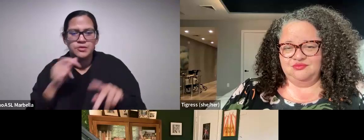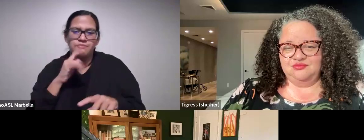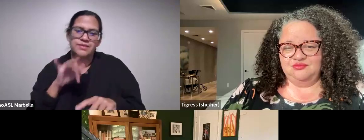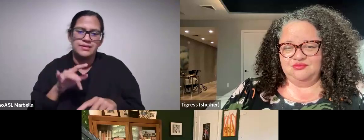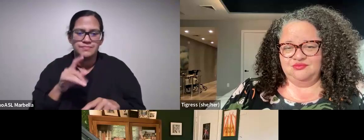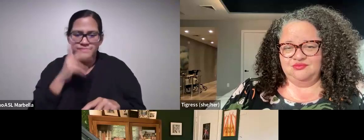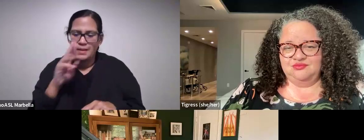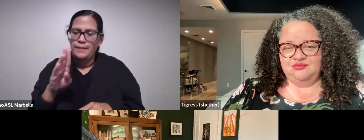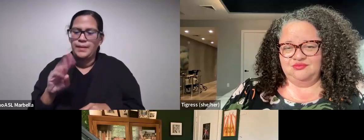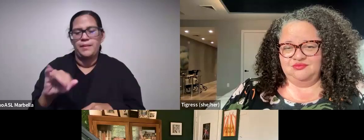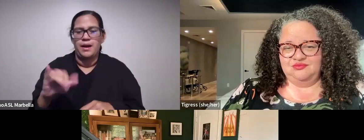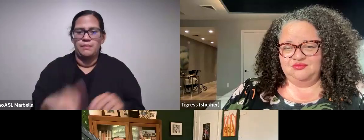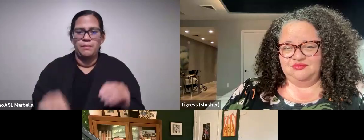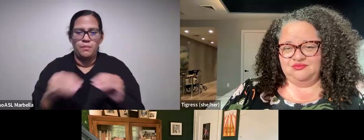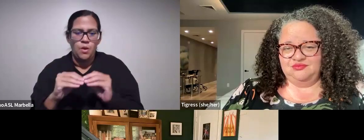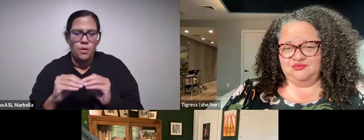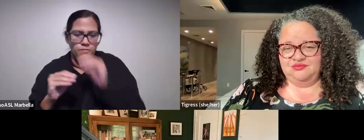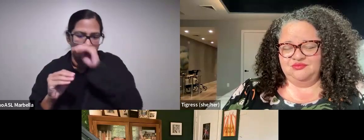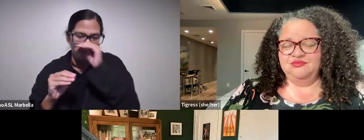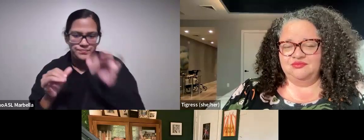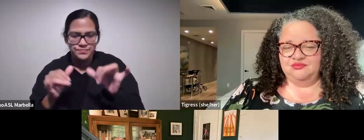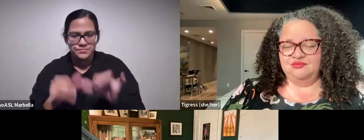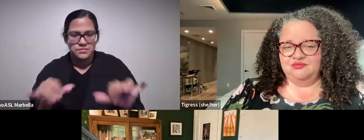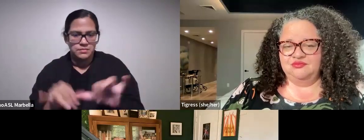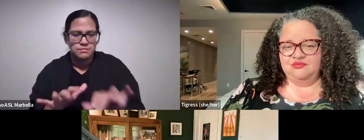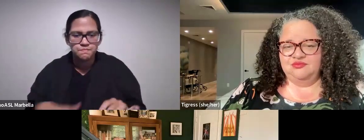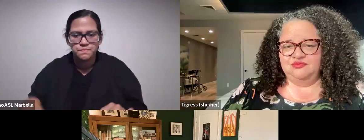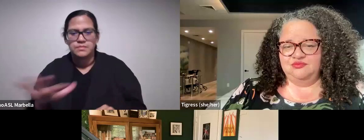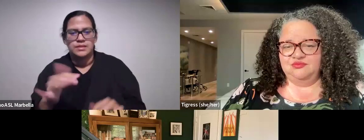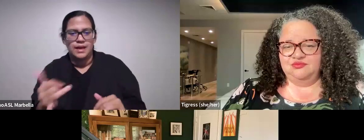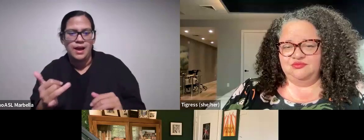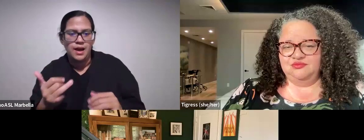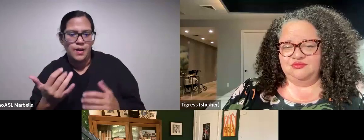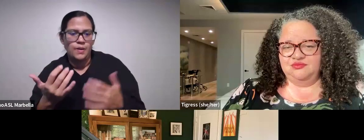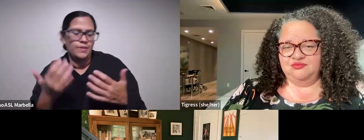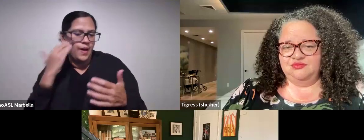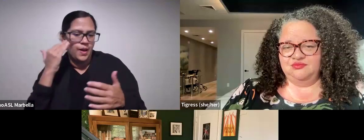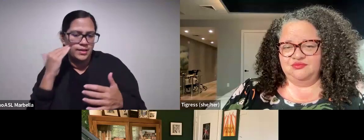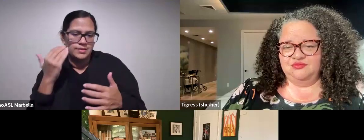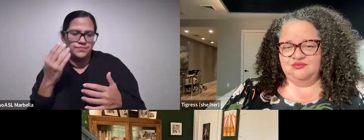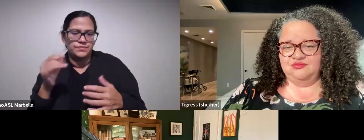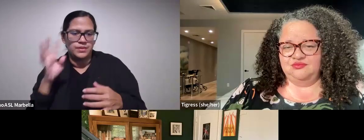I think it's now much more common knowledge than it used to be. But the BMI was invented by someone who was not a physician,